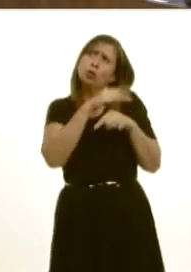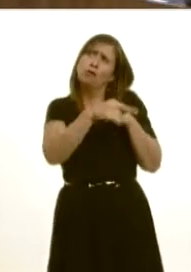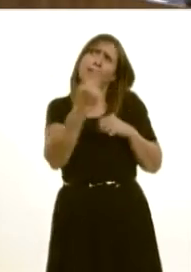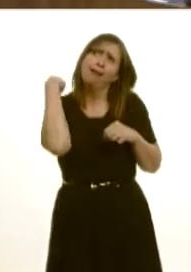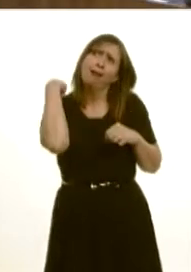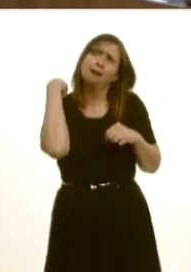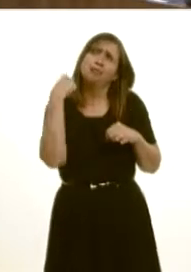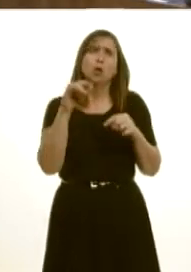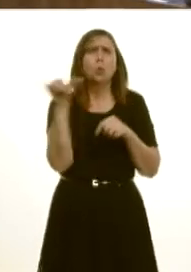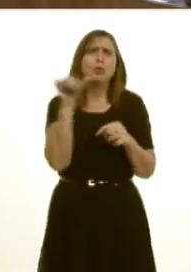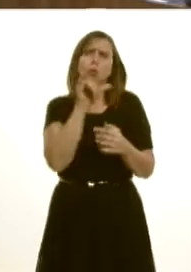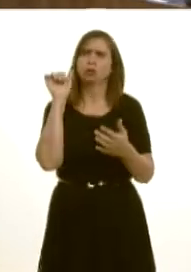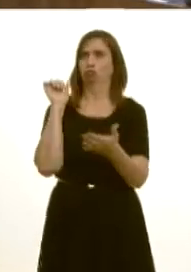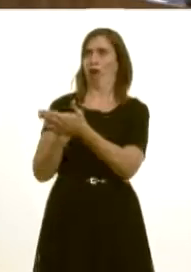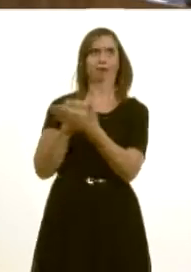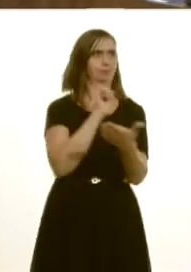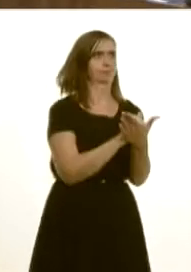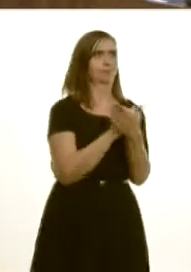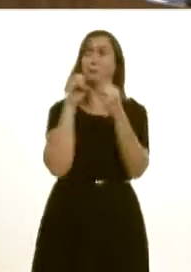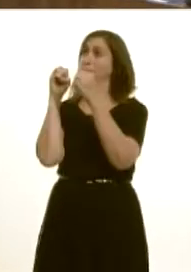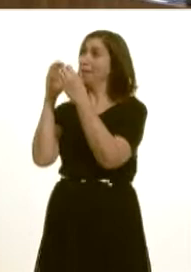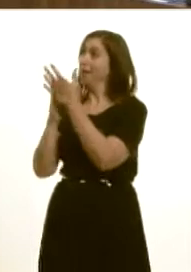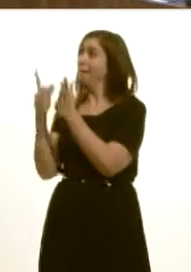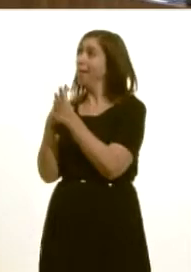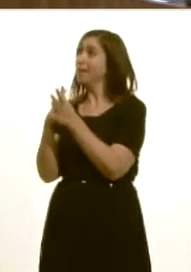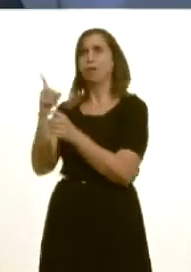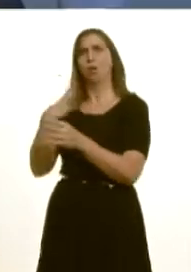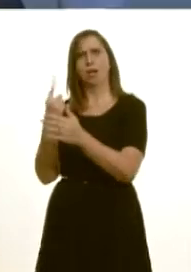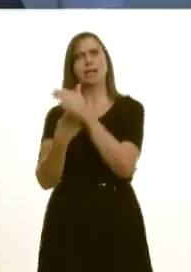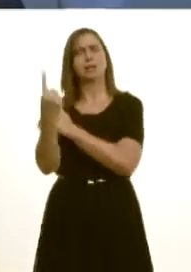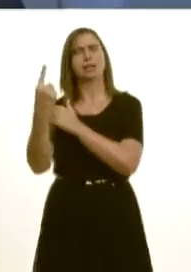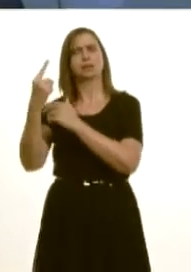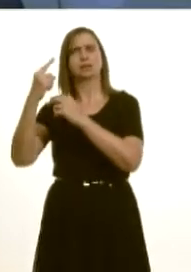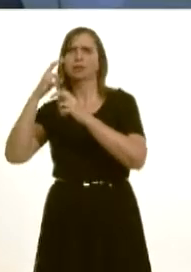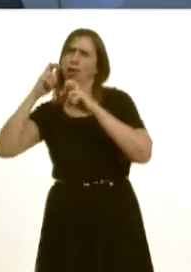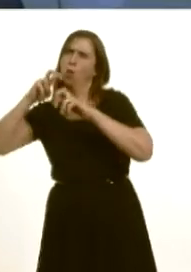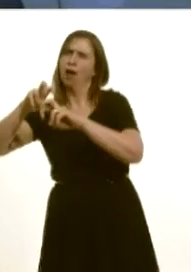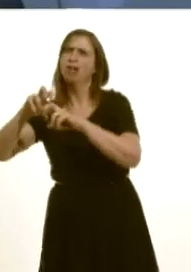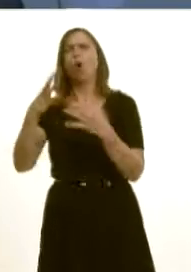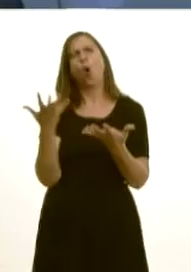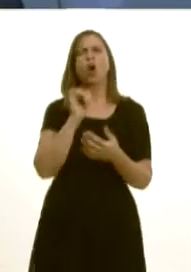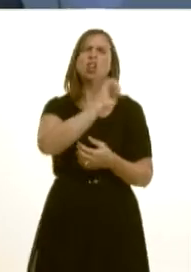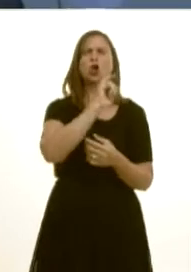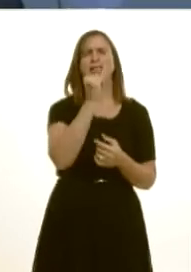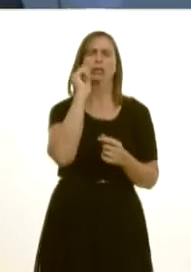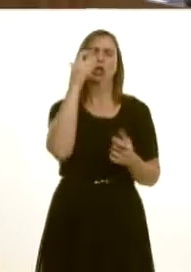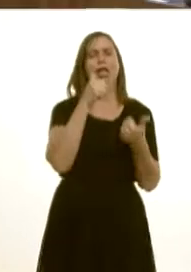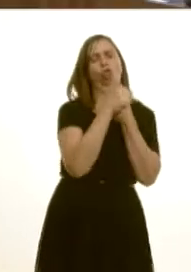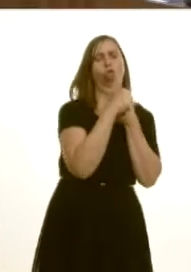that the current state of the NHS in Wales requires an independent inquiry, or are your six college muckers right? Carwyn Jones: Oh dear, oh dear—I went to